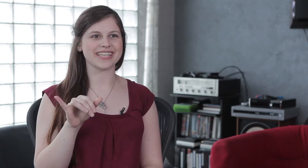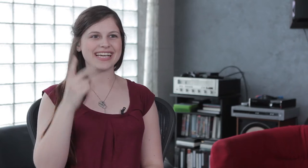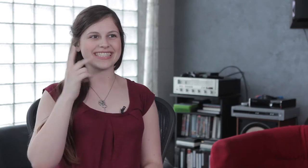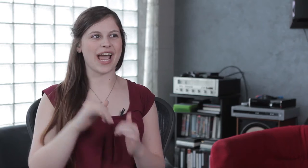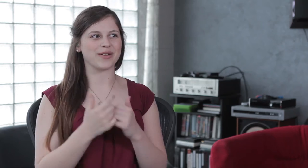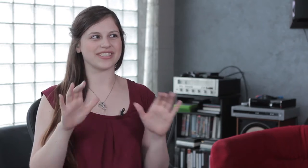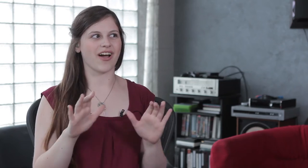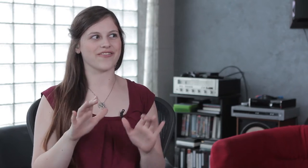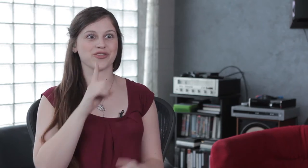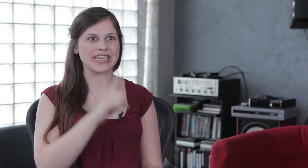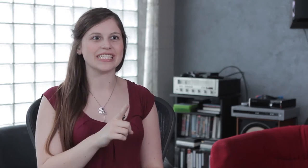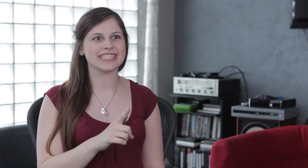See how it's done for real.